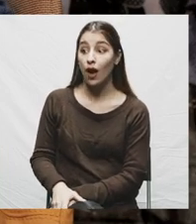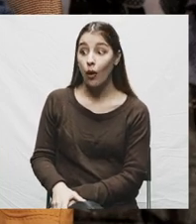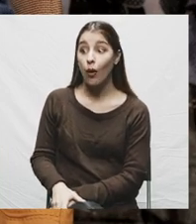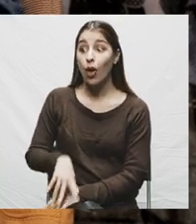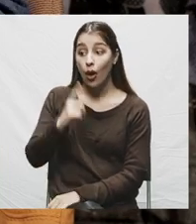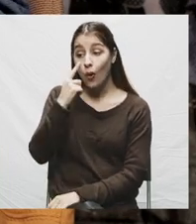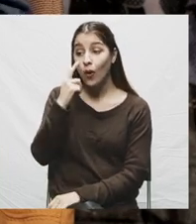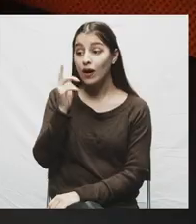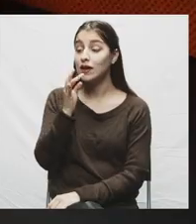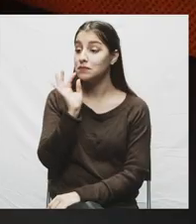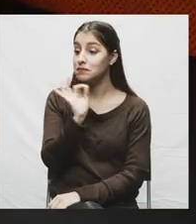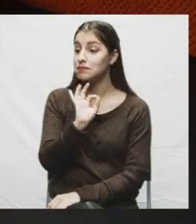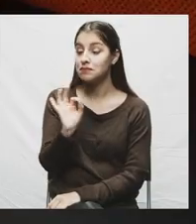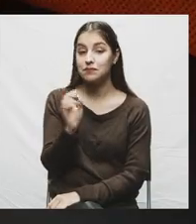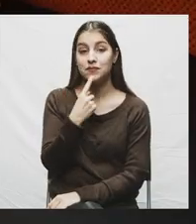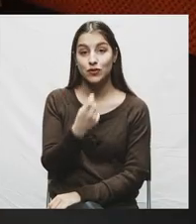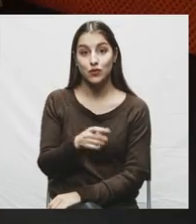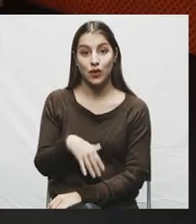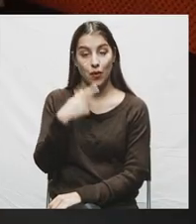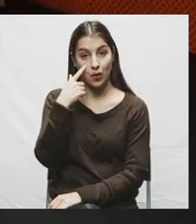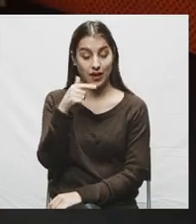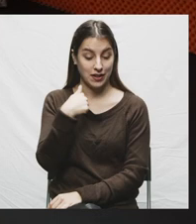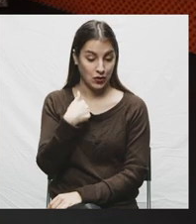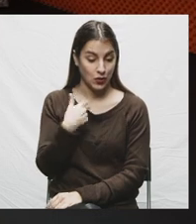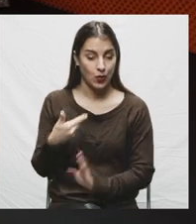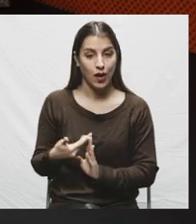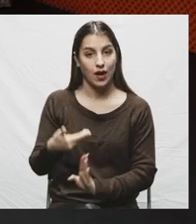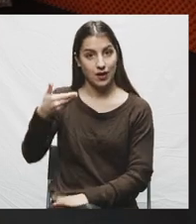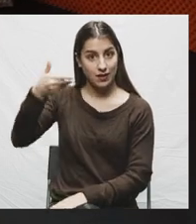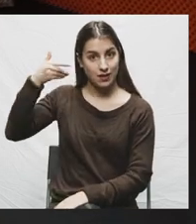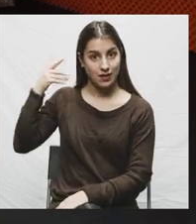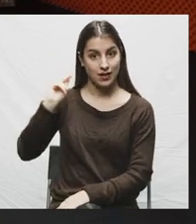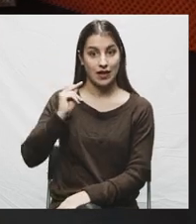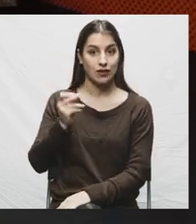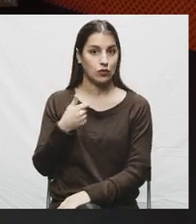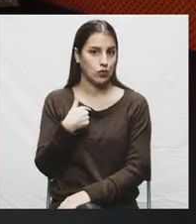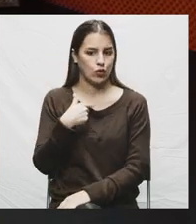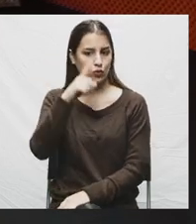It’s a beautiful question. A long time ago, I didn’t dream at all to end up dancing.